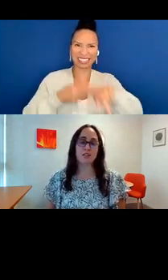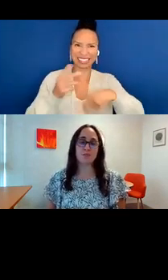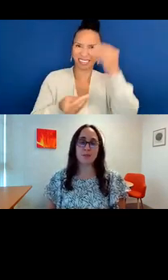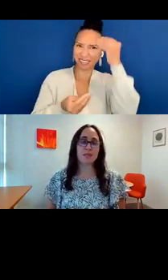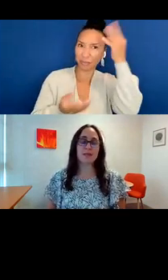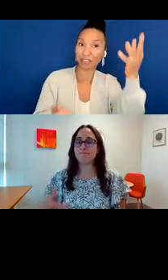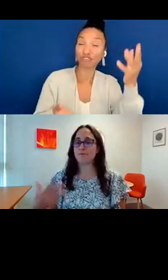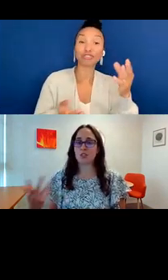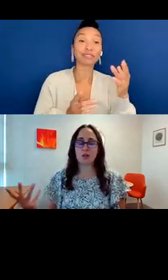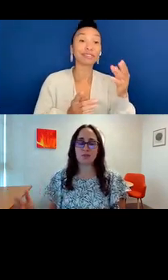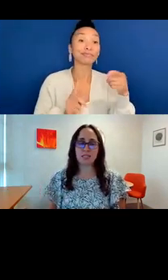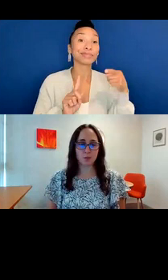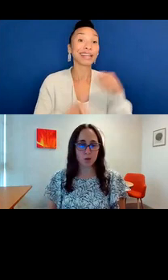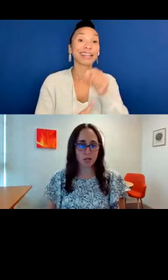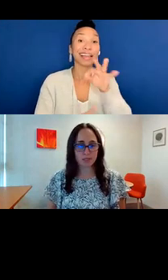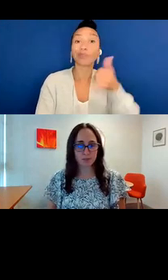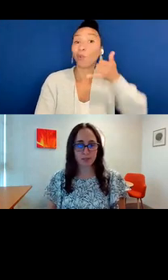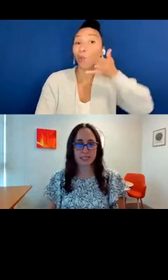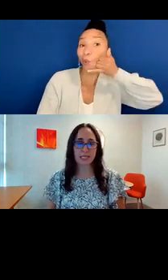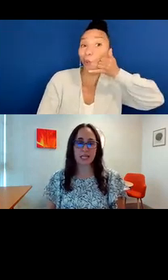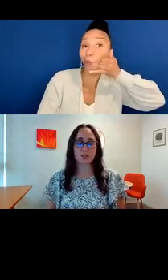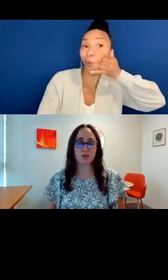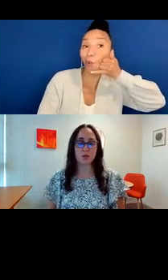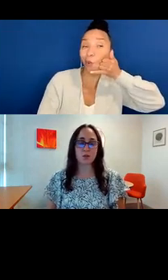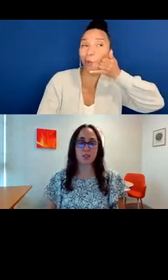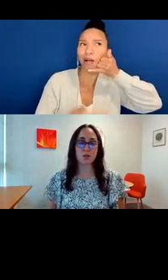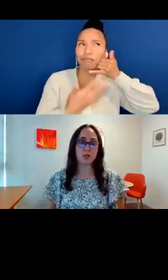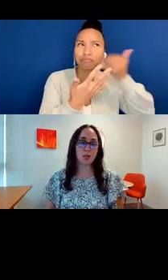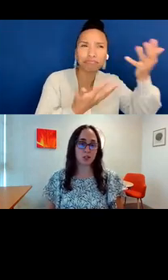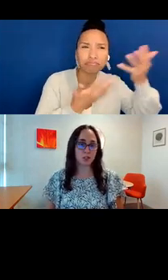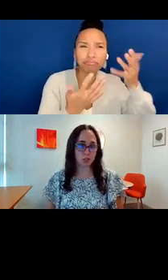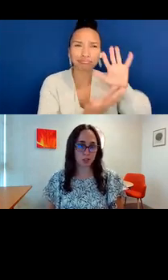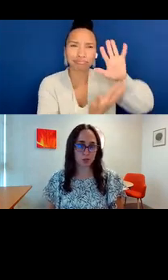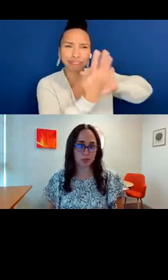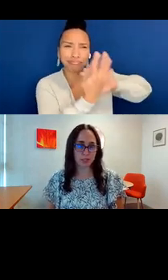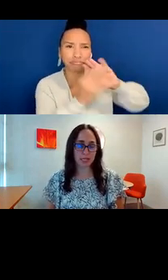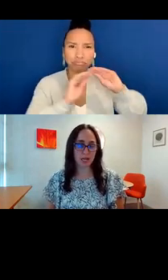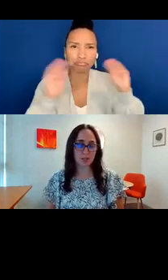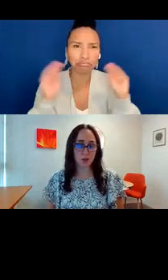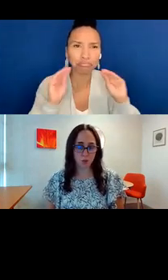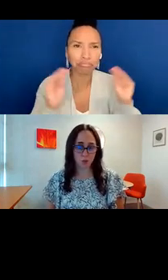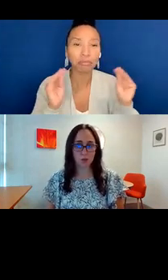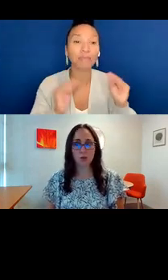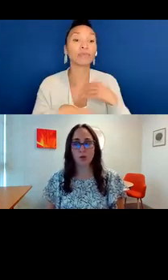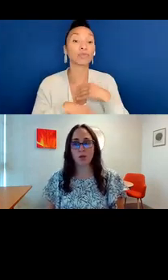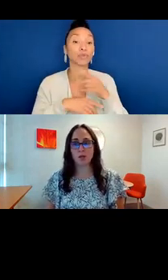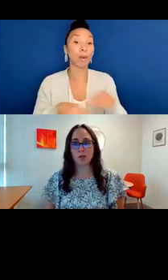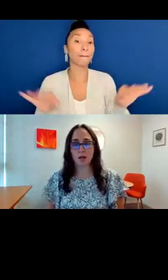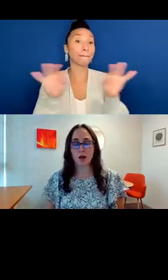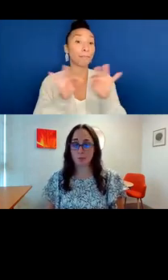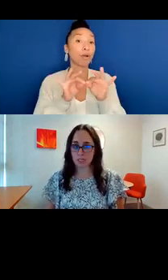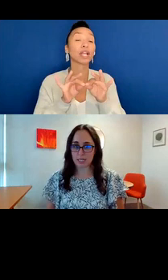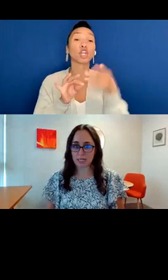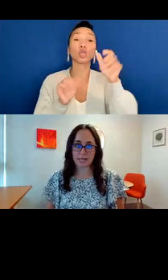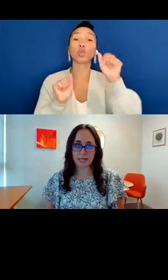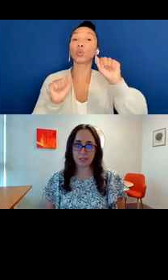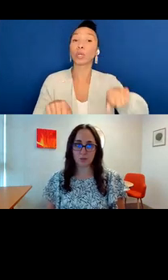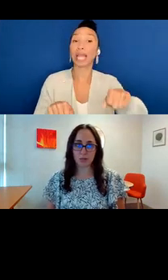and you're maybe-- you don't have the same protocols in place. And so we do encourage you to use the unknown option that